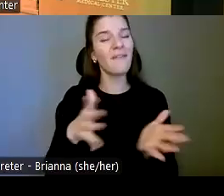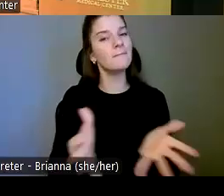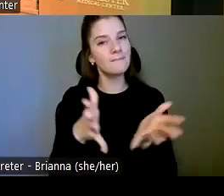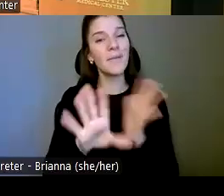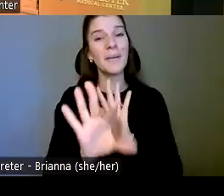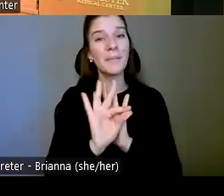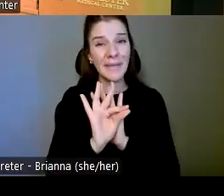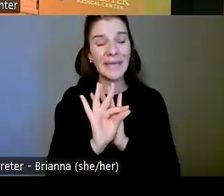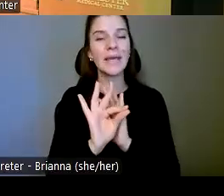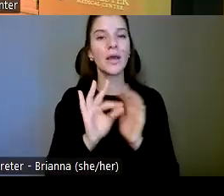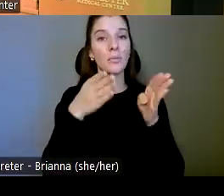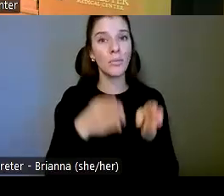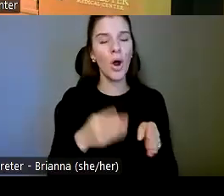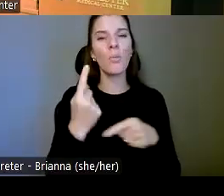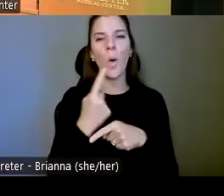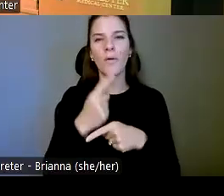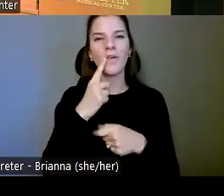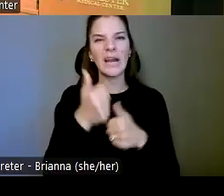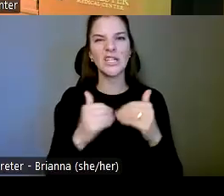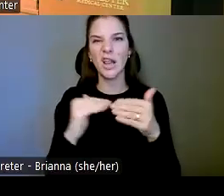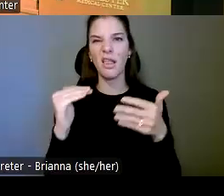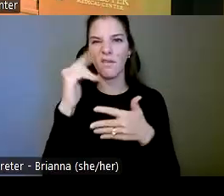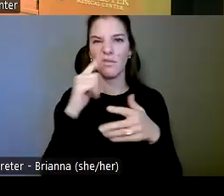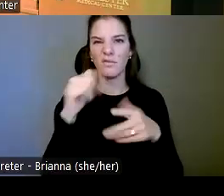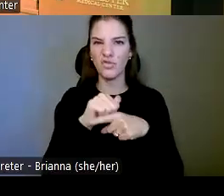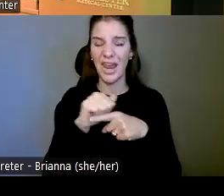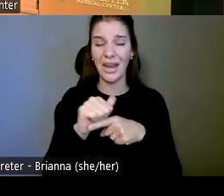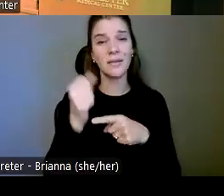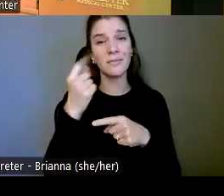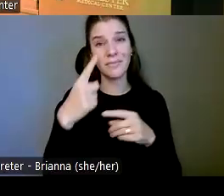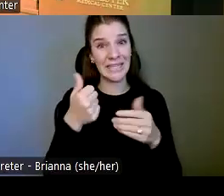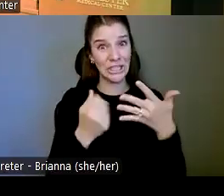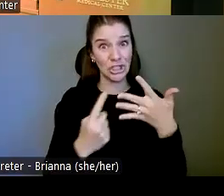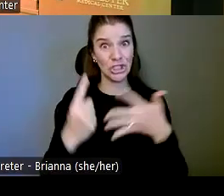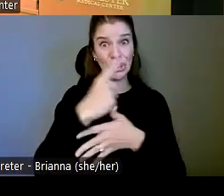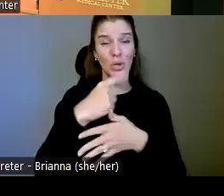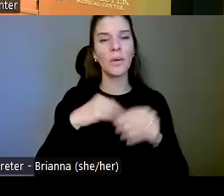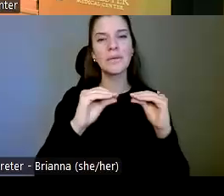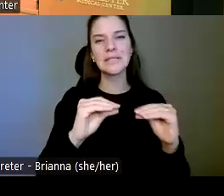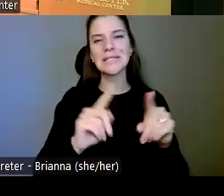level of training that and sort of with those we teach about boundaries very very strongly. Um and